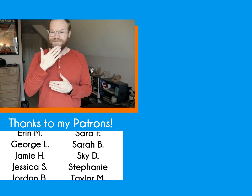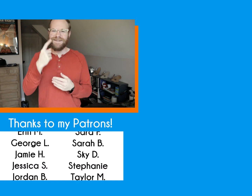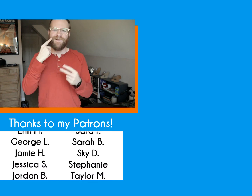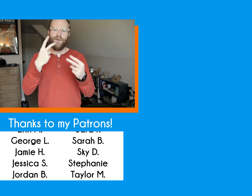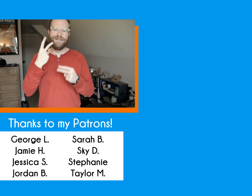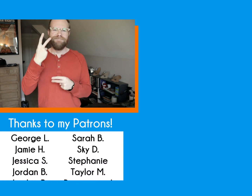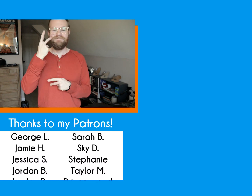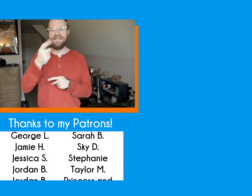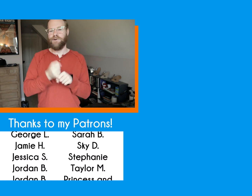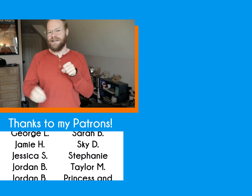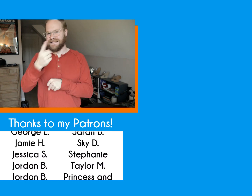Thanks for watching, see you next year.